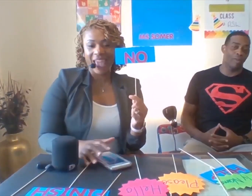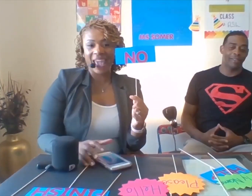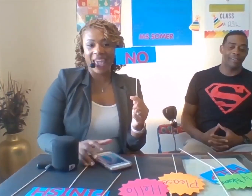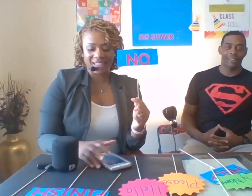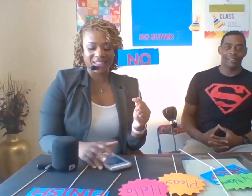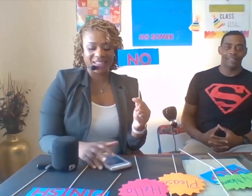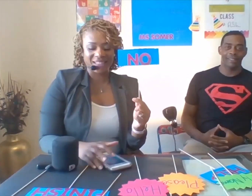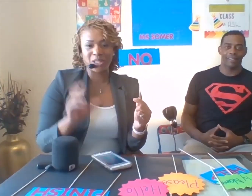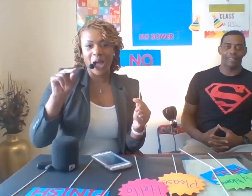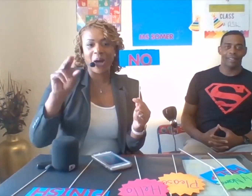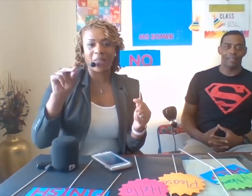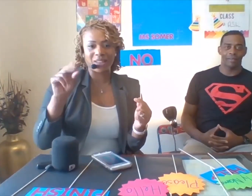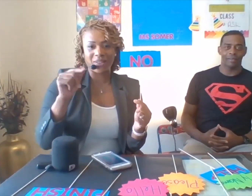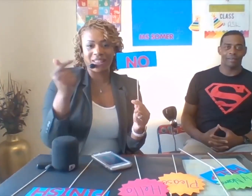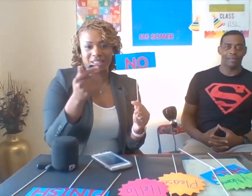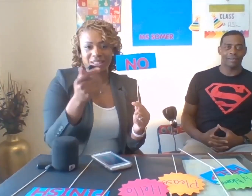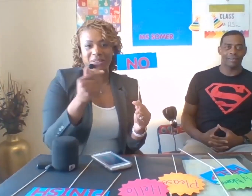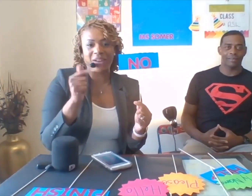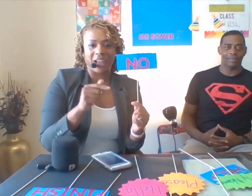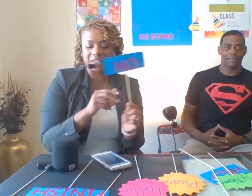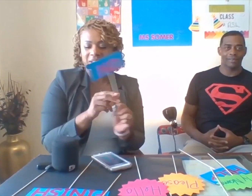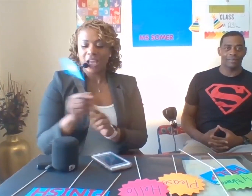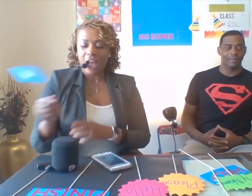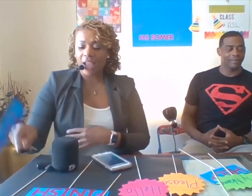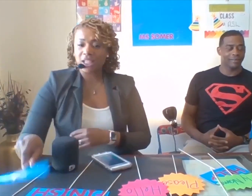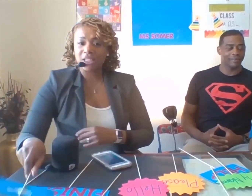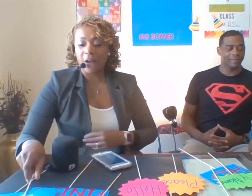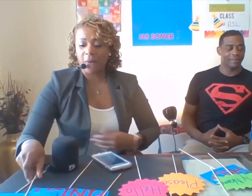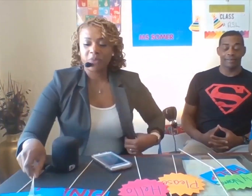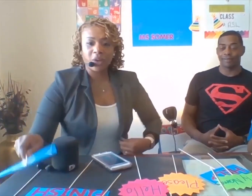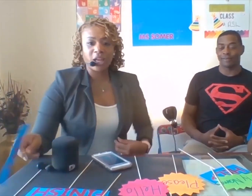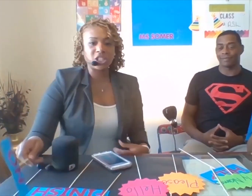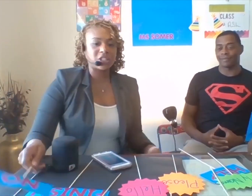there's no that's right this is right